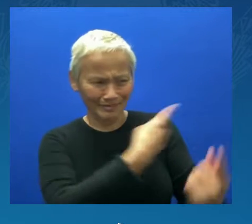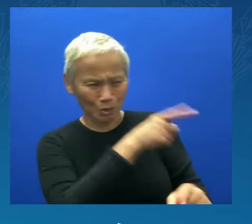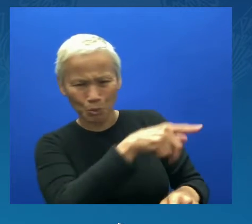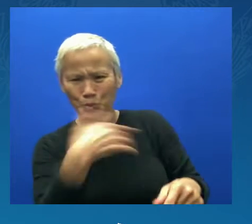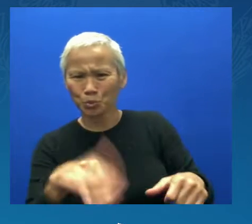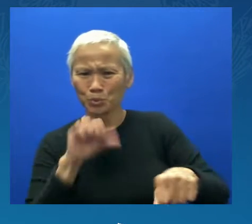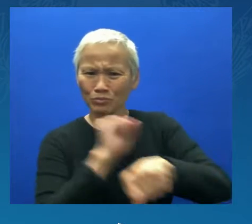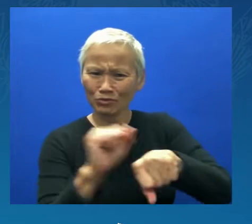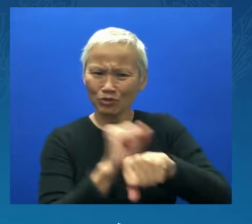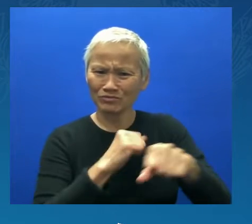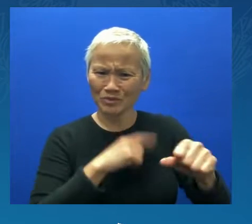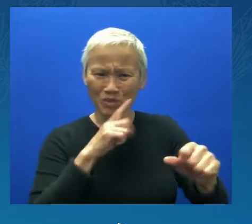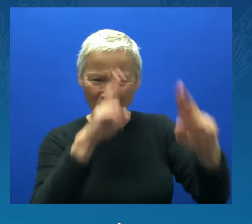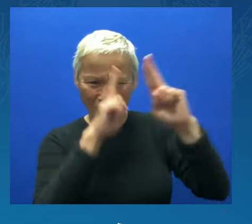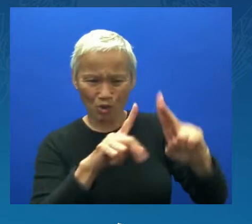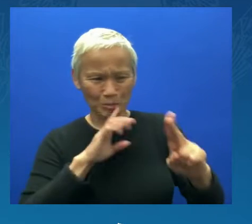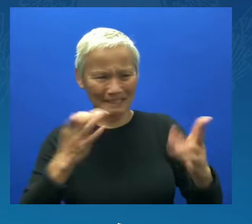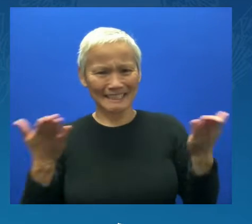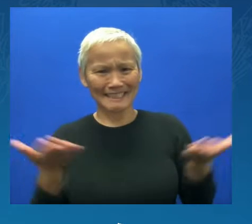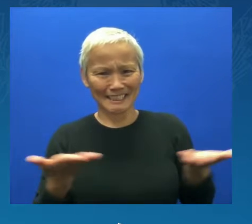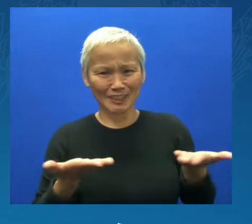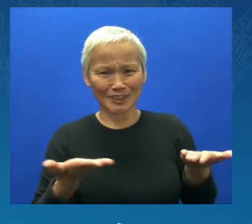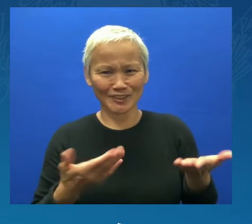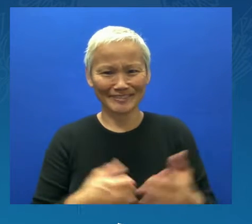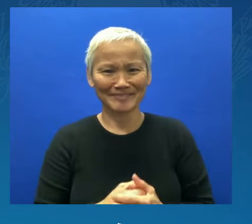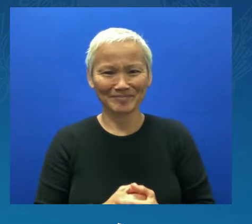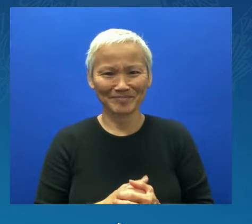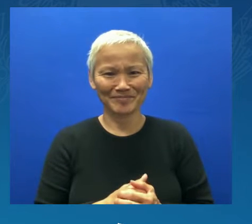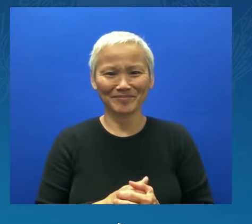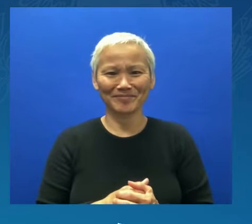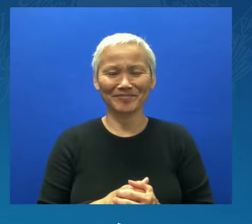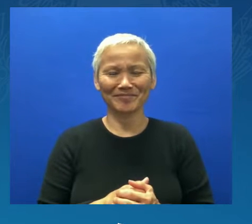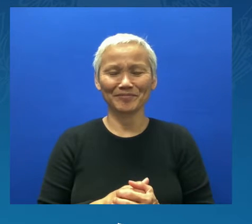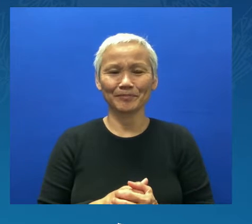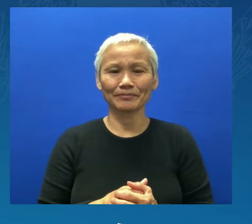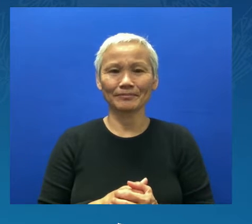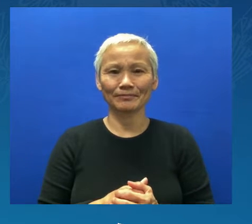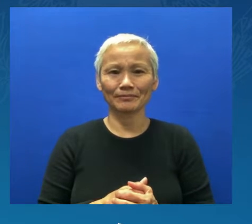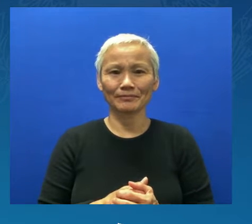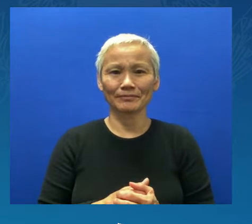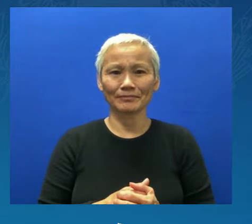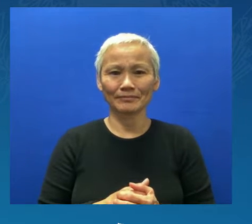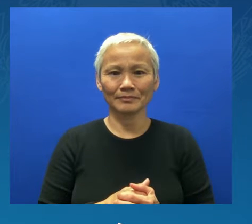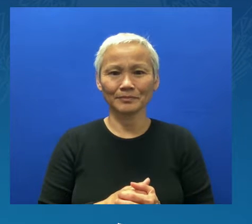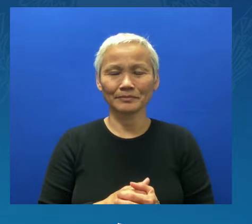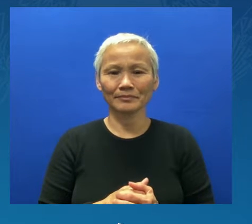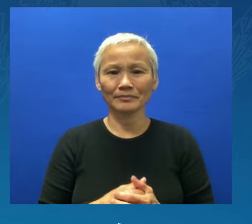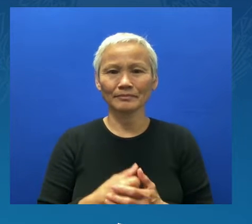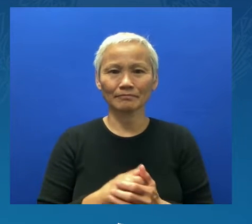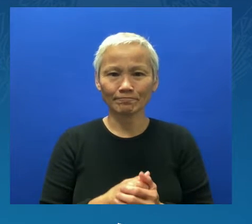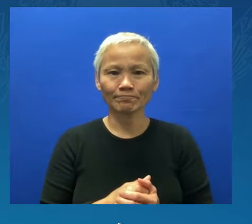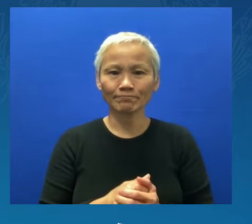So I have been thinking about these issues